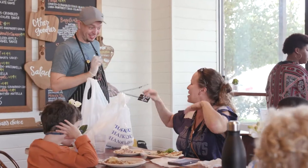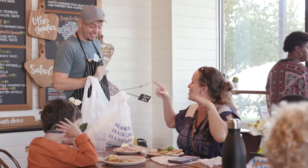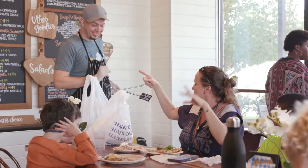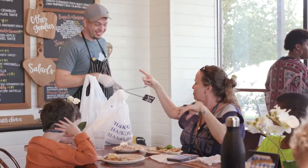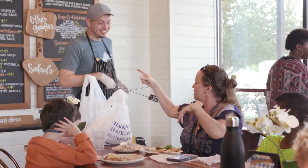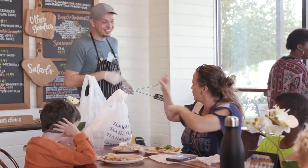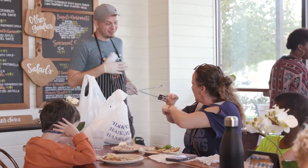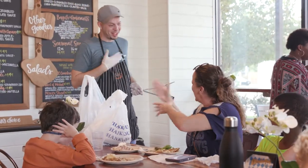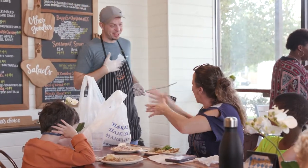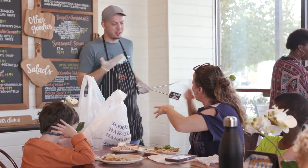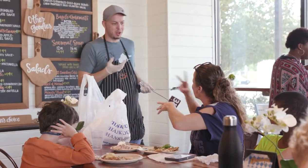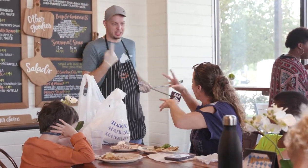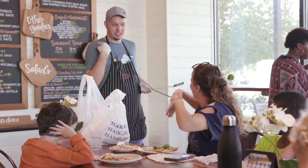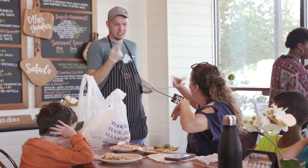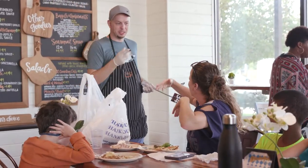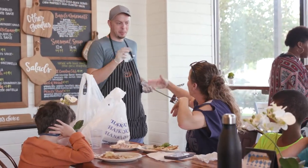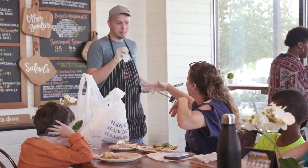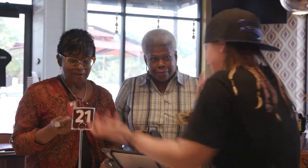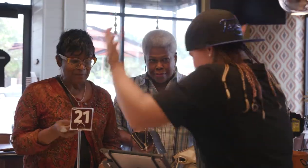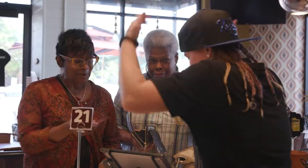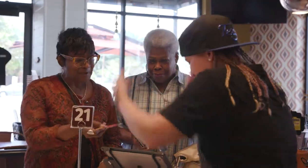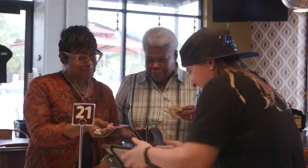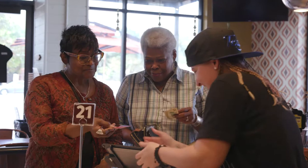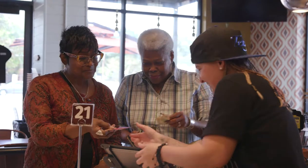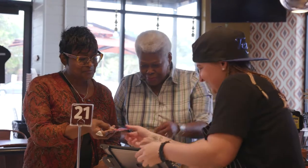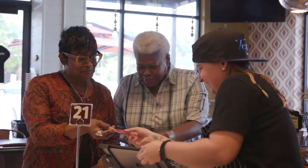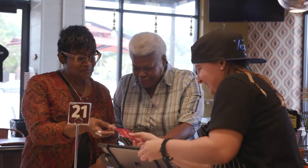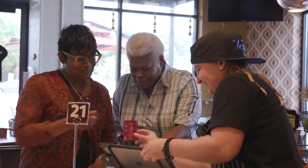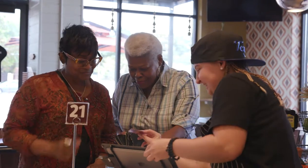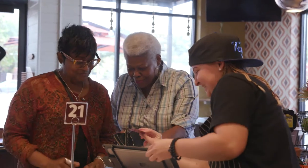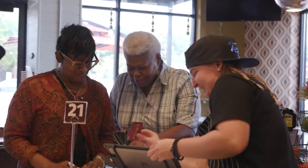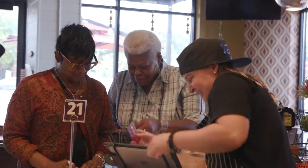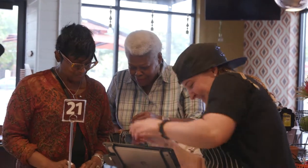It's an experience that sometimes catches hearing-people off guard.